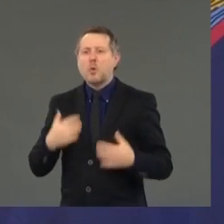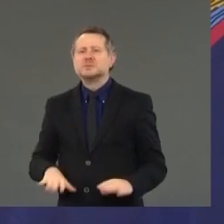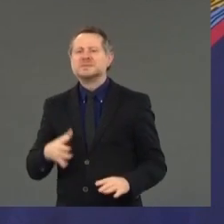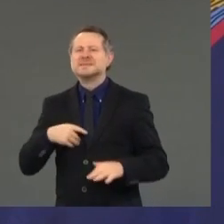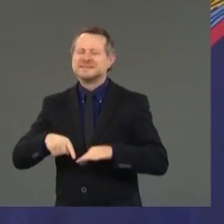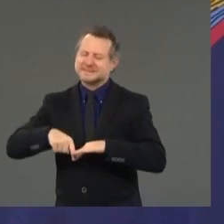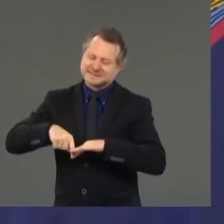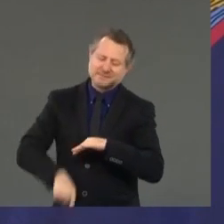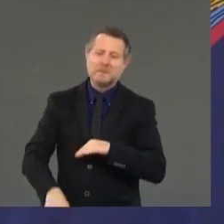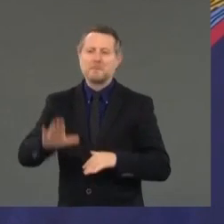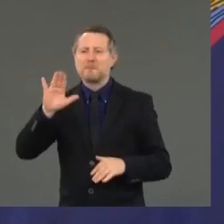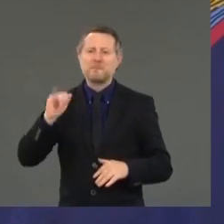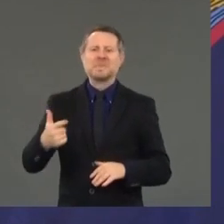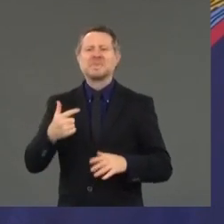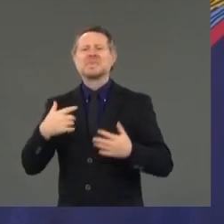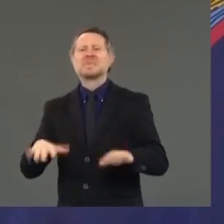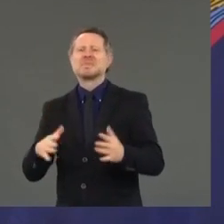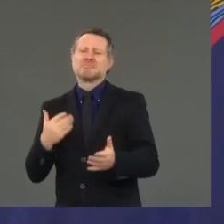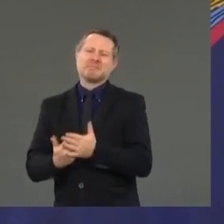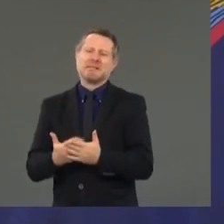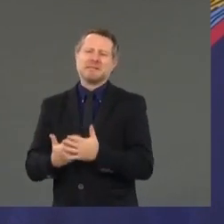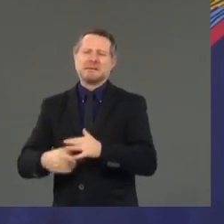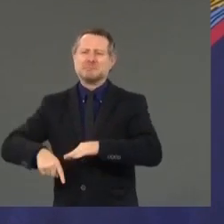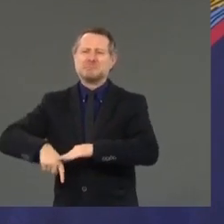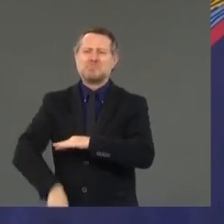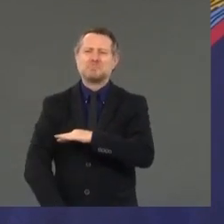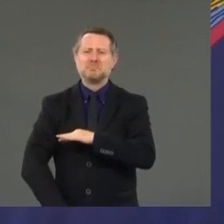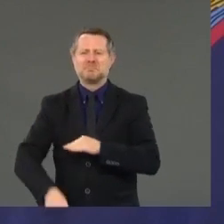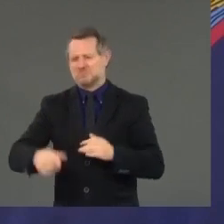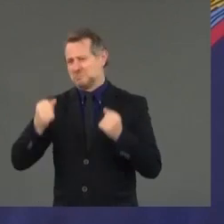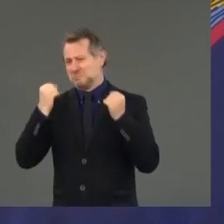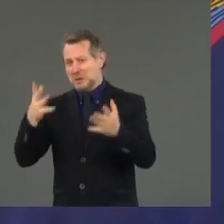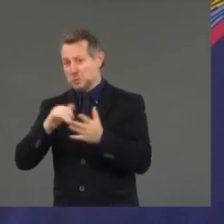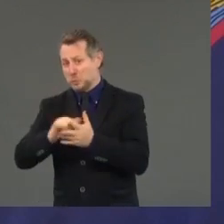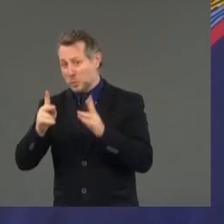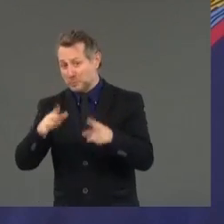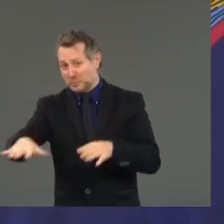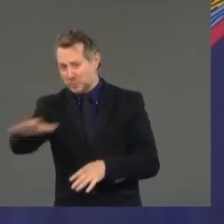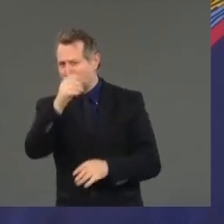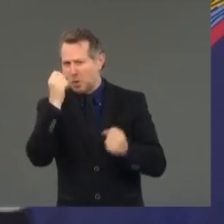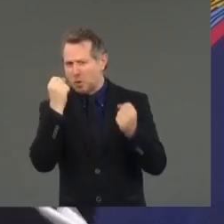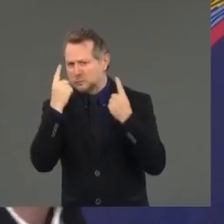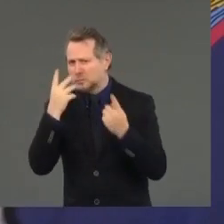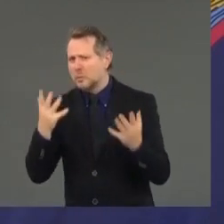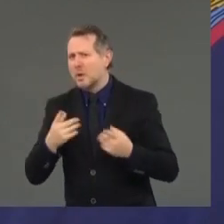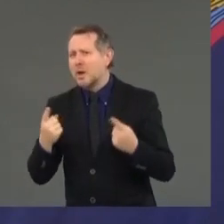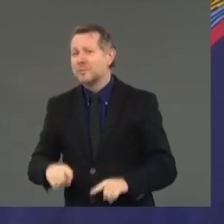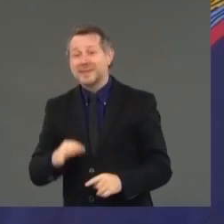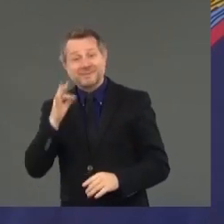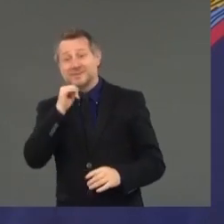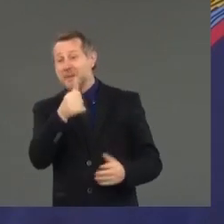FEDERAL RELIEF BECAUSE WE HAVE SUCH A BIG DEFICIT -- I WANT TO